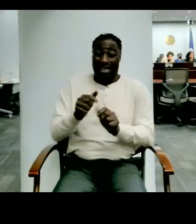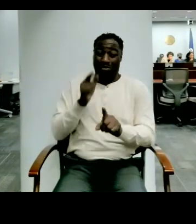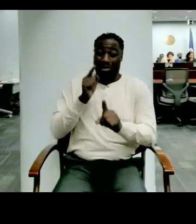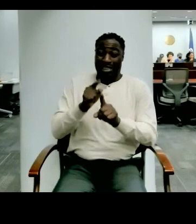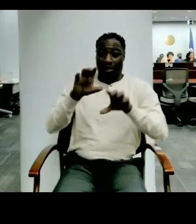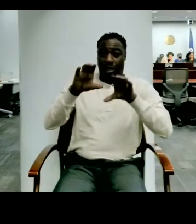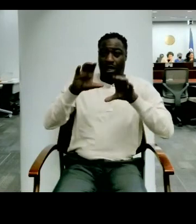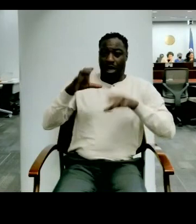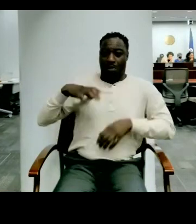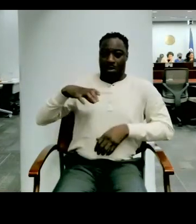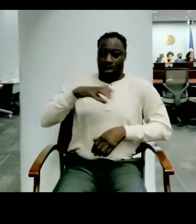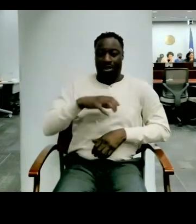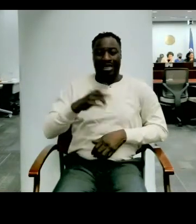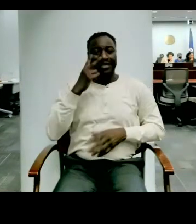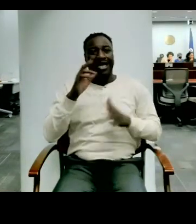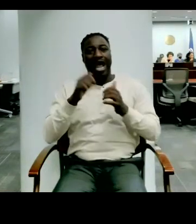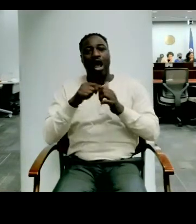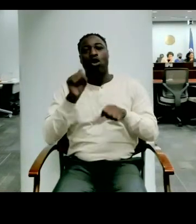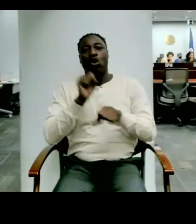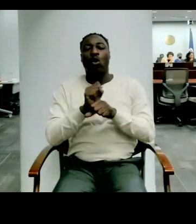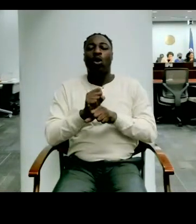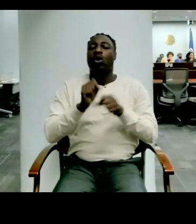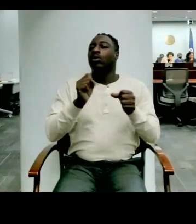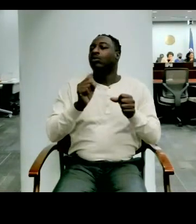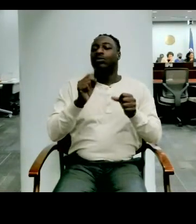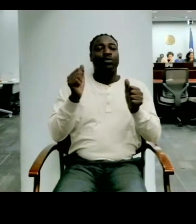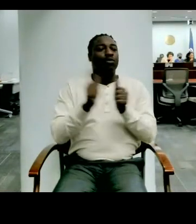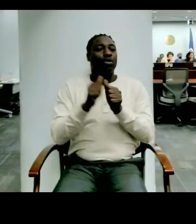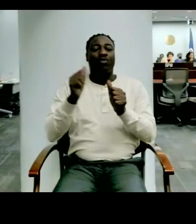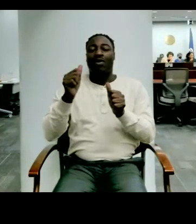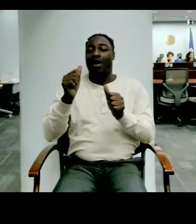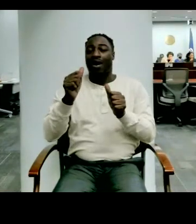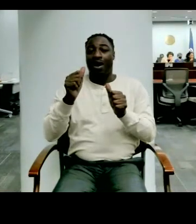to see how you all have worked across the aisle on so many critical issues.